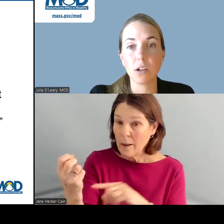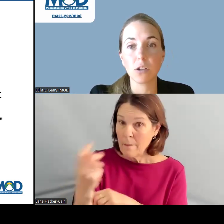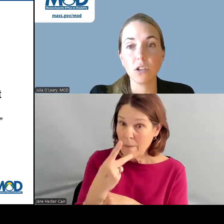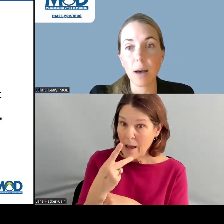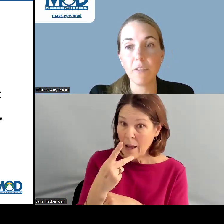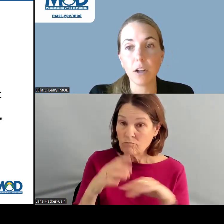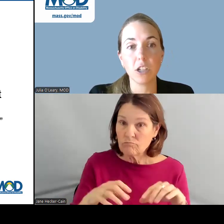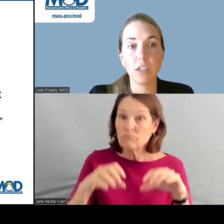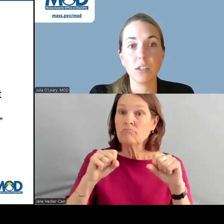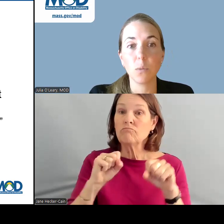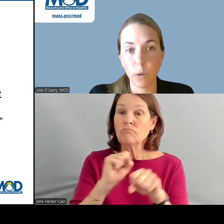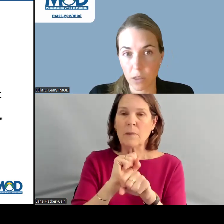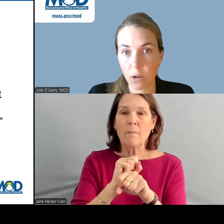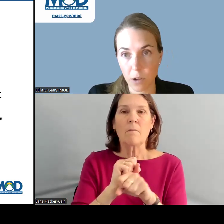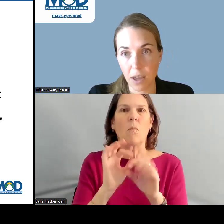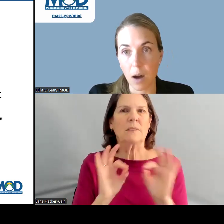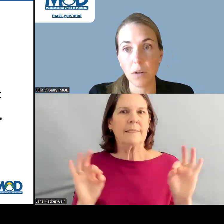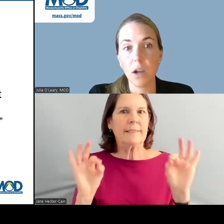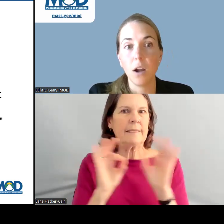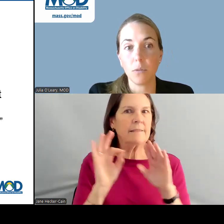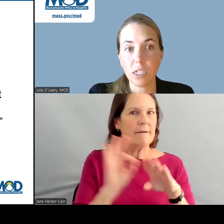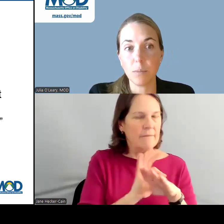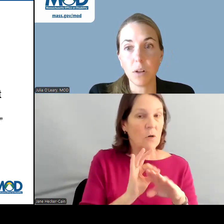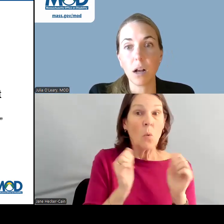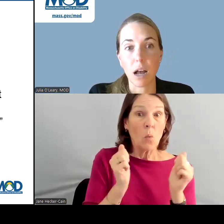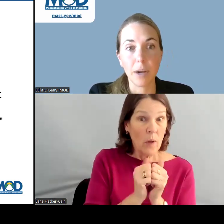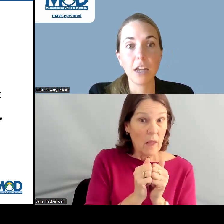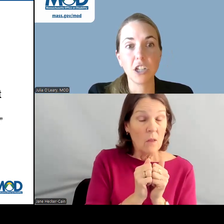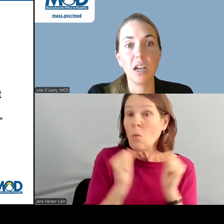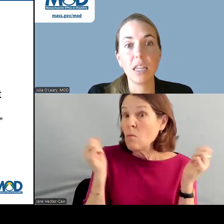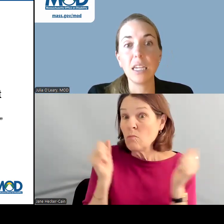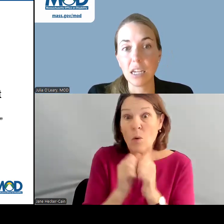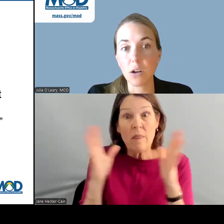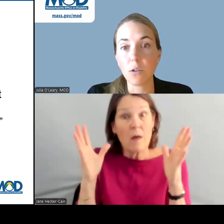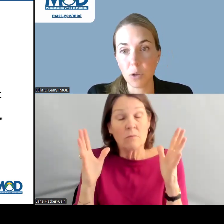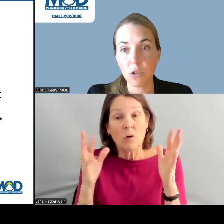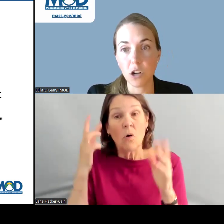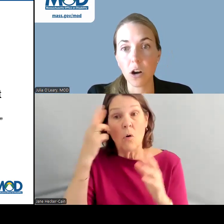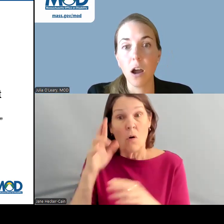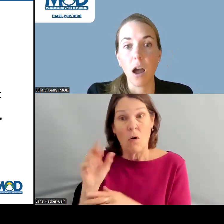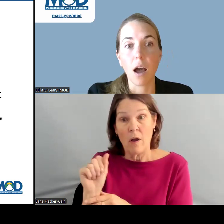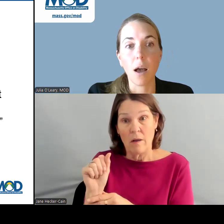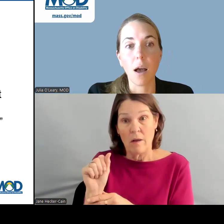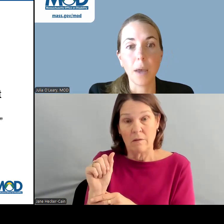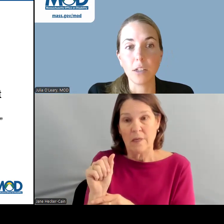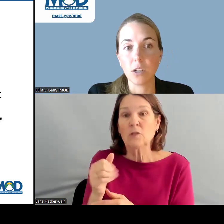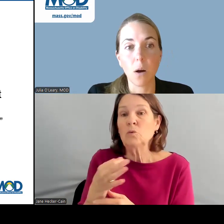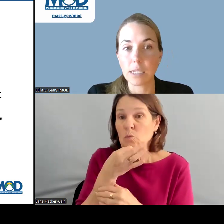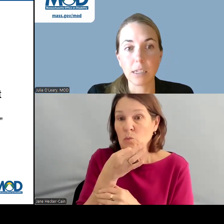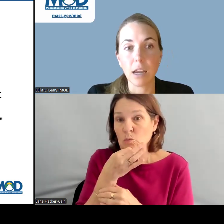And the employee must be able to resume their essential job functions with or without reasonable accommodation in the near future.